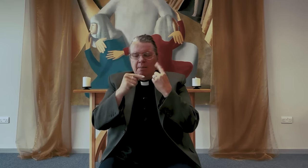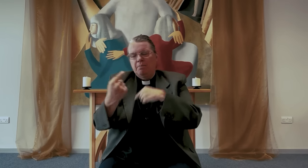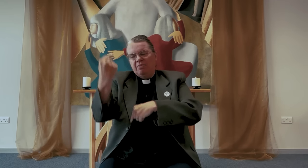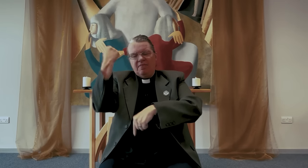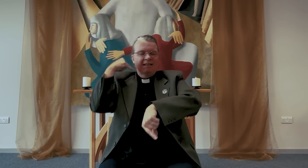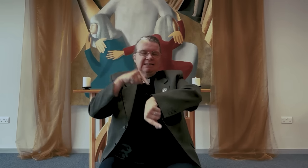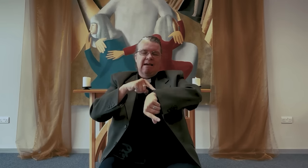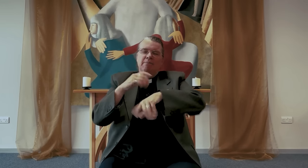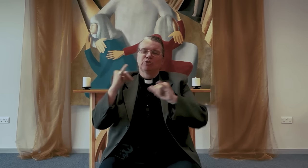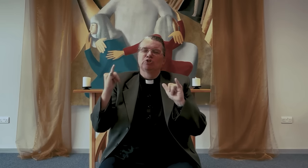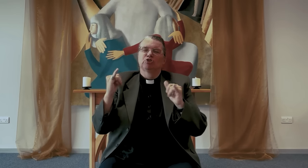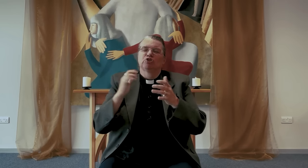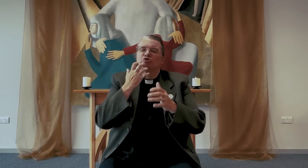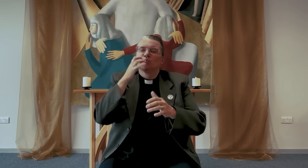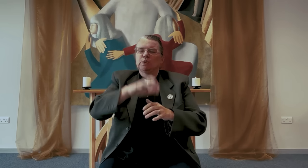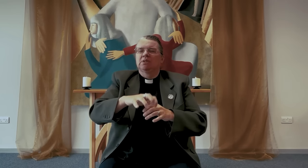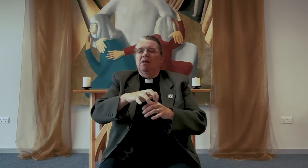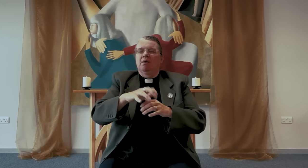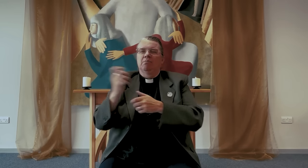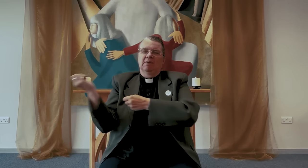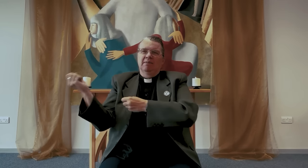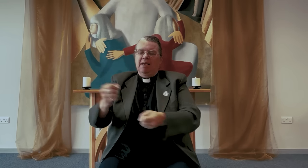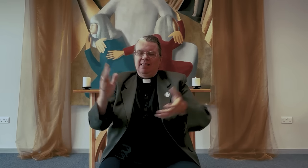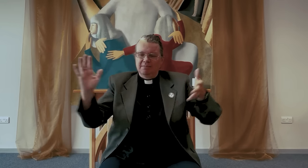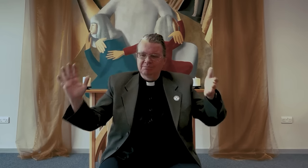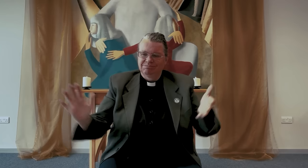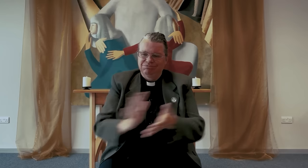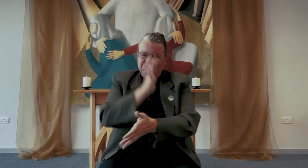brought great joy to the people of that time in Jerusalem.